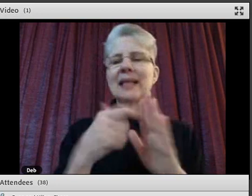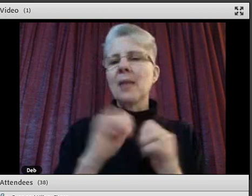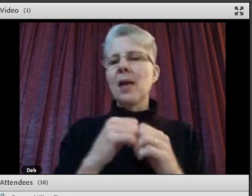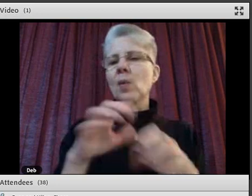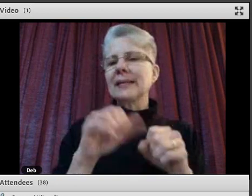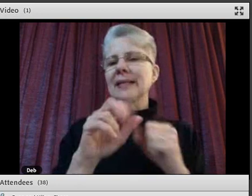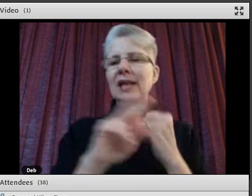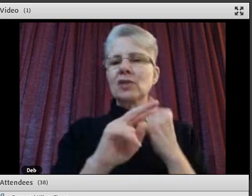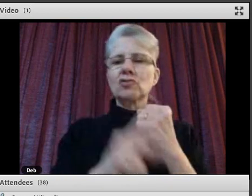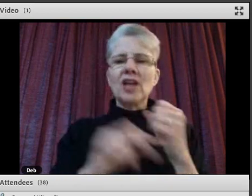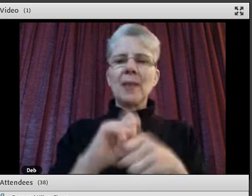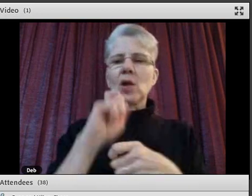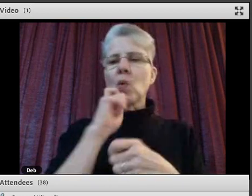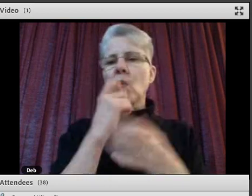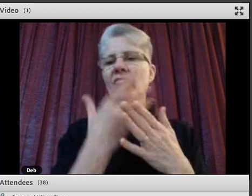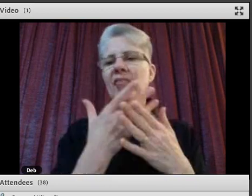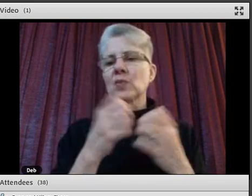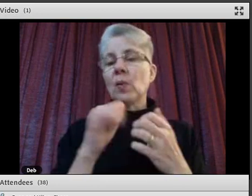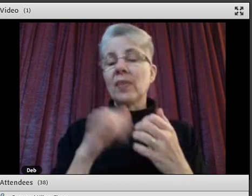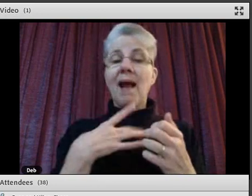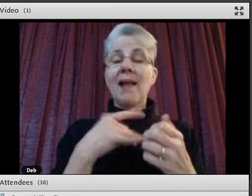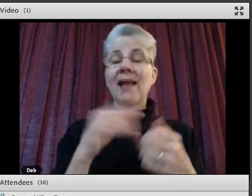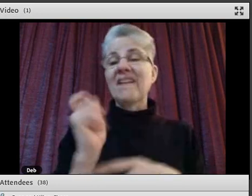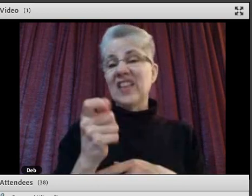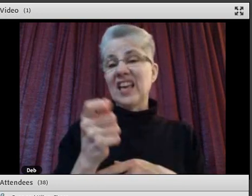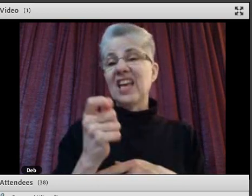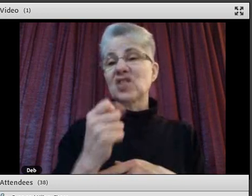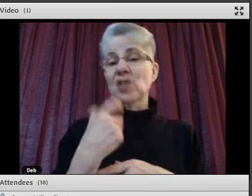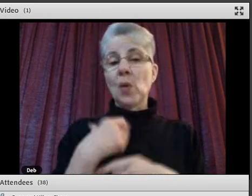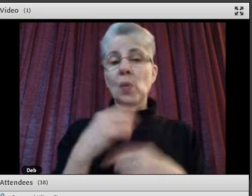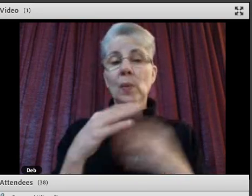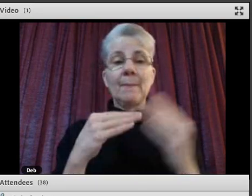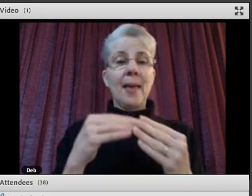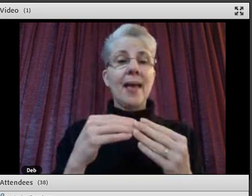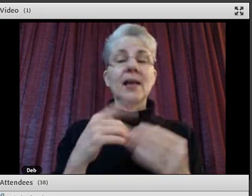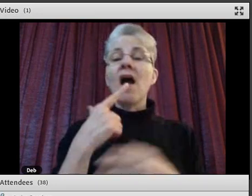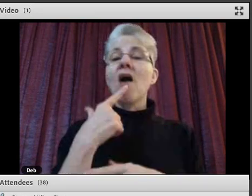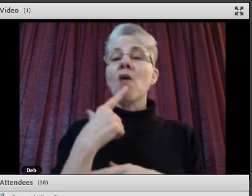and make pretty cool things with it. I happen to like fishing, so I built a redfish and snook out of old bottle caps.